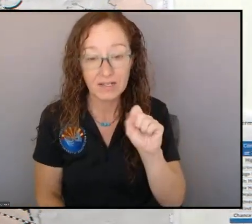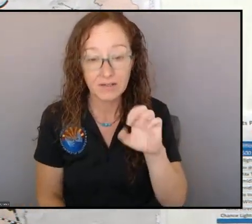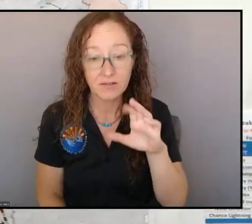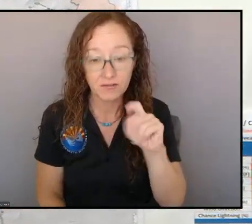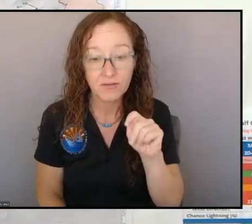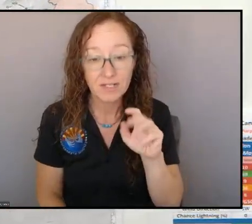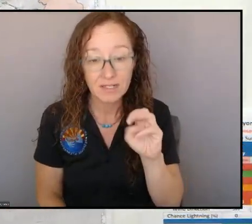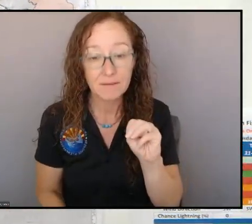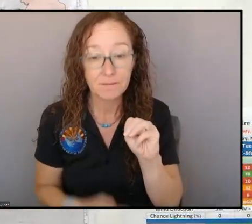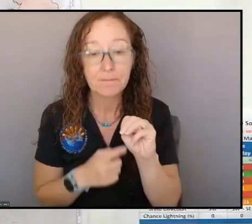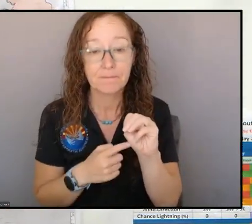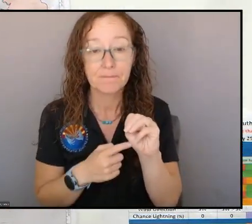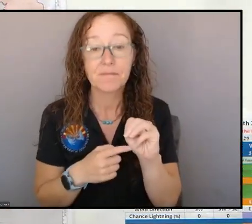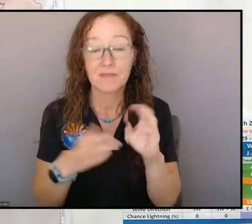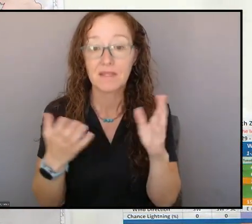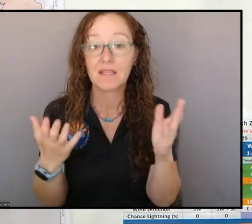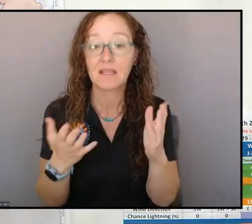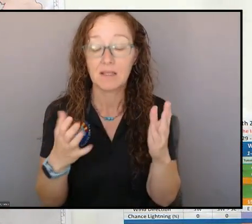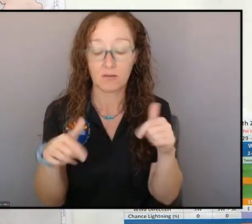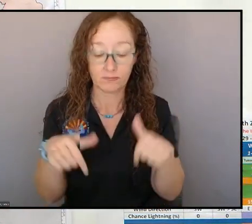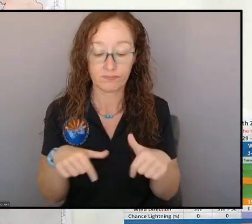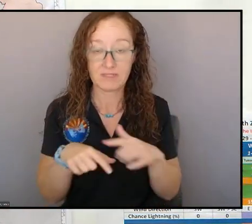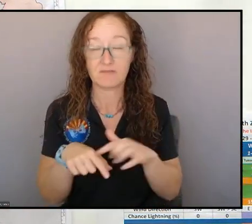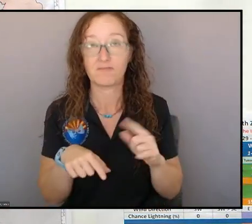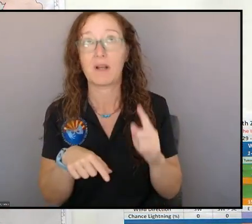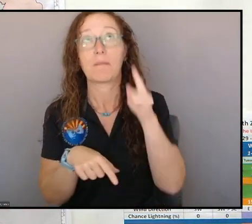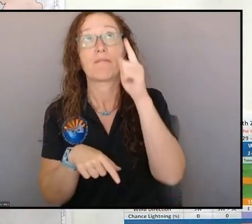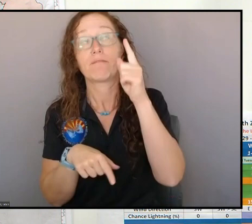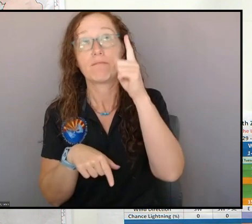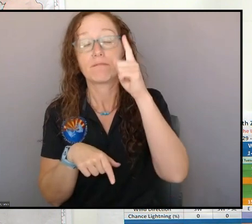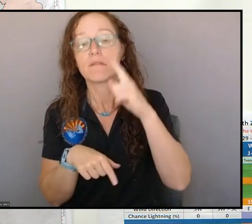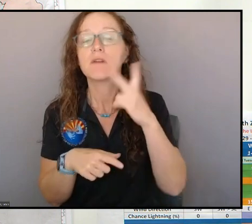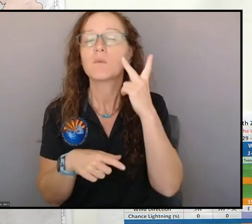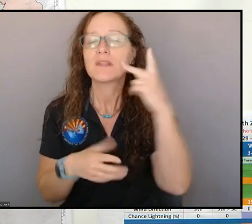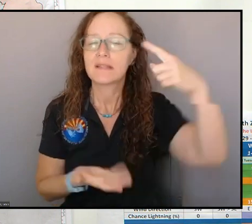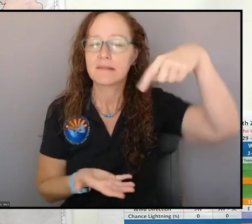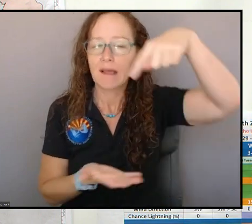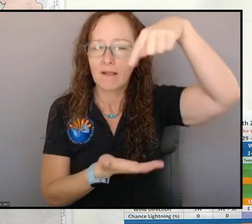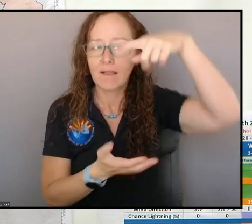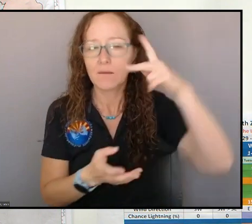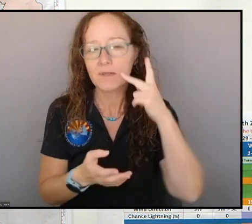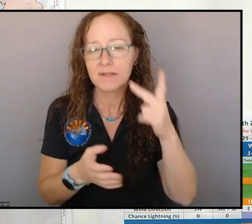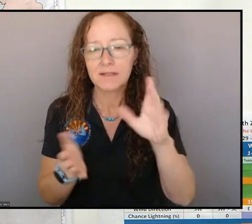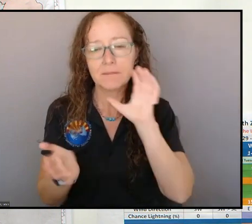this image here is showing essentially water vapor in the